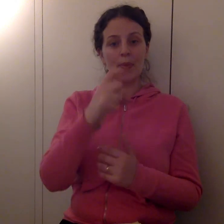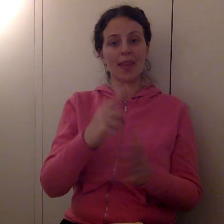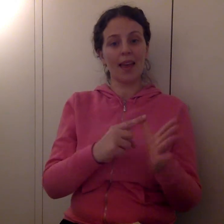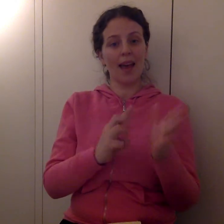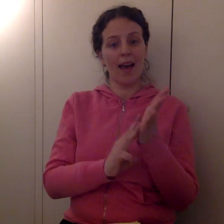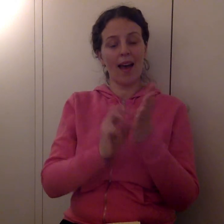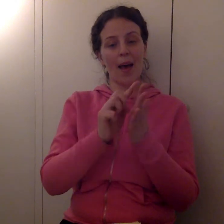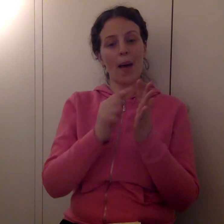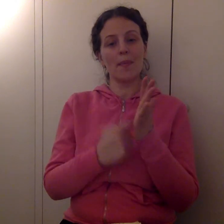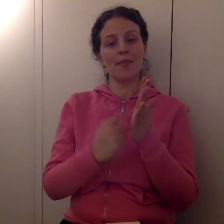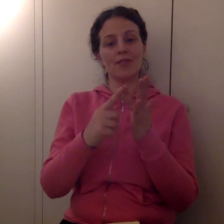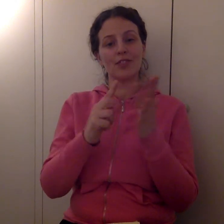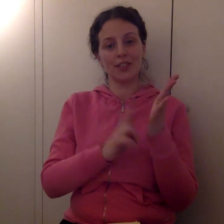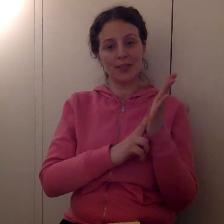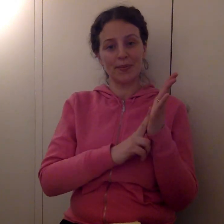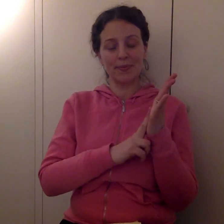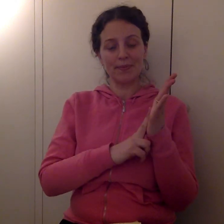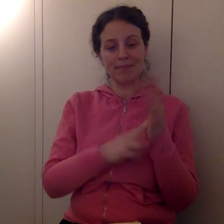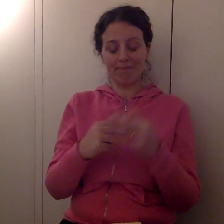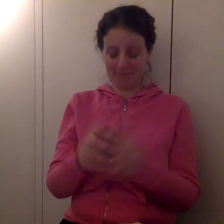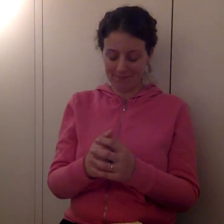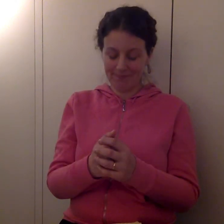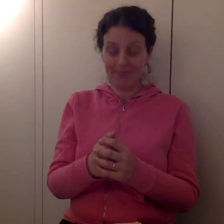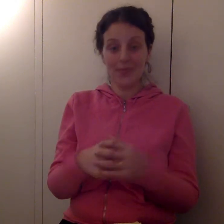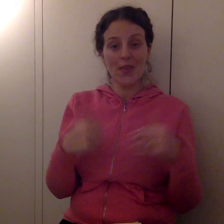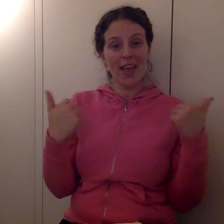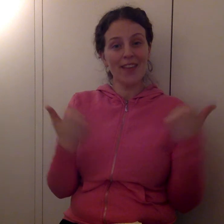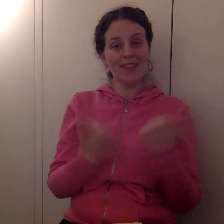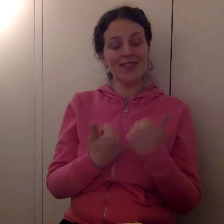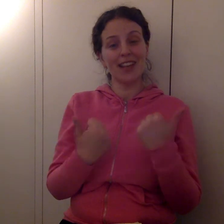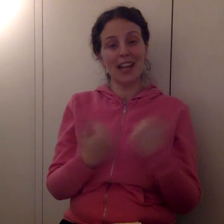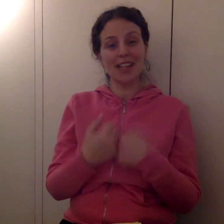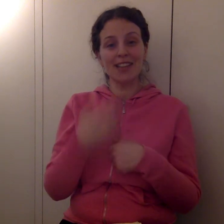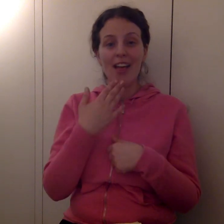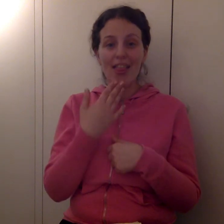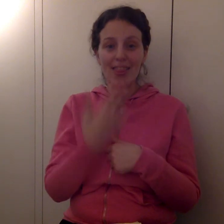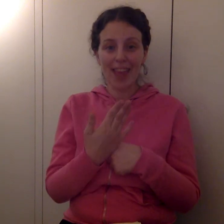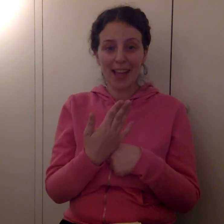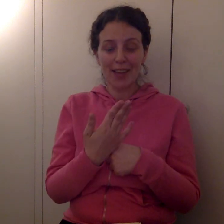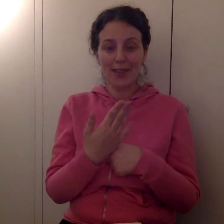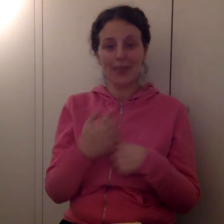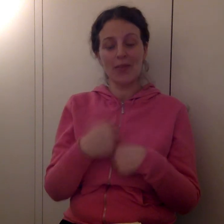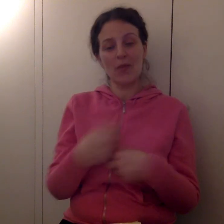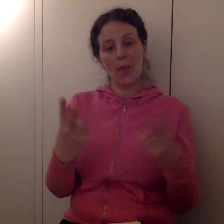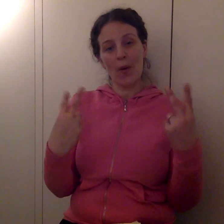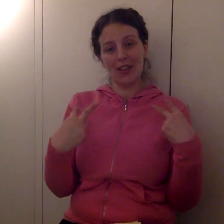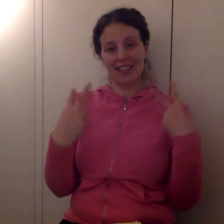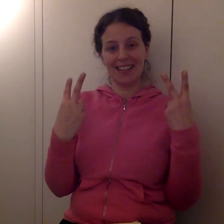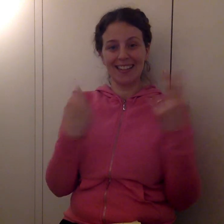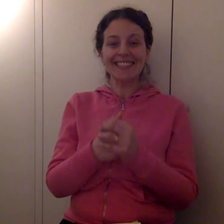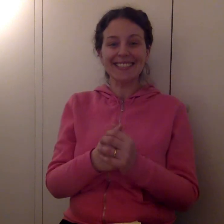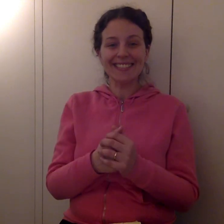CAMERON Finished, thank you for watching.